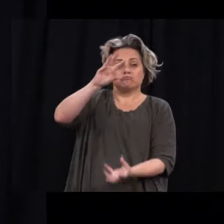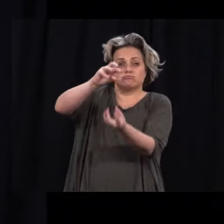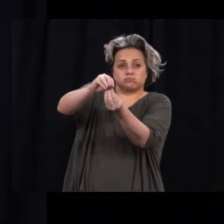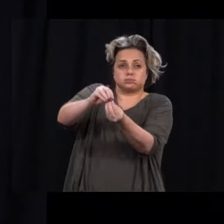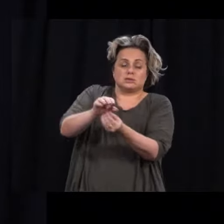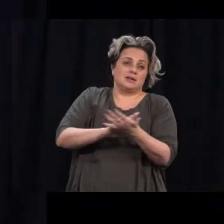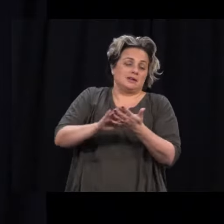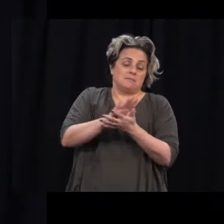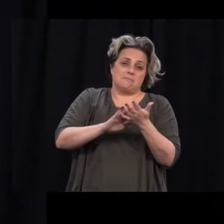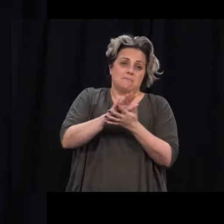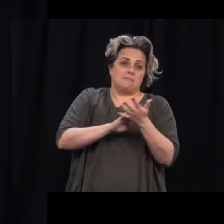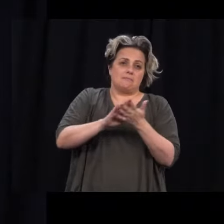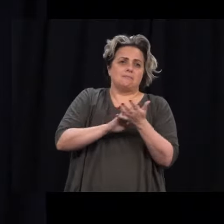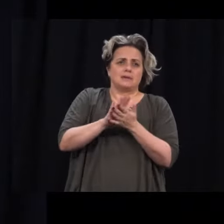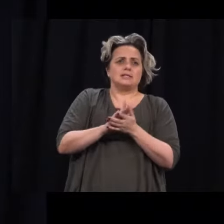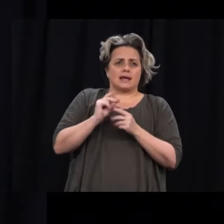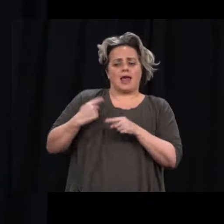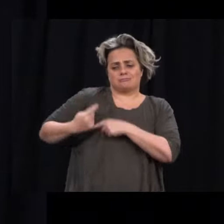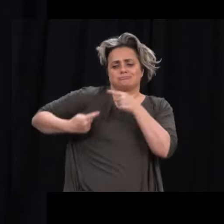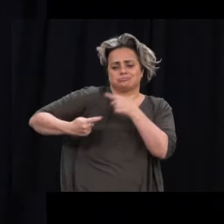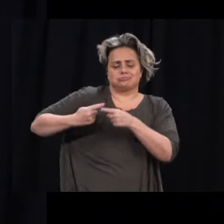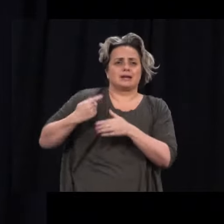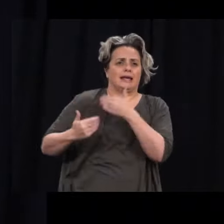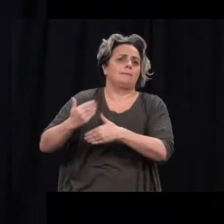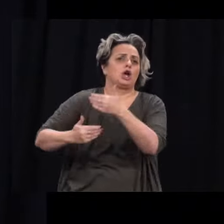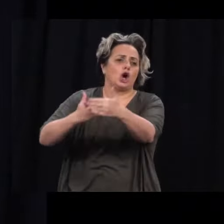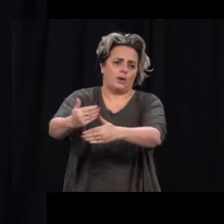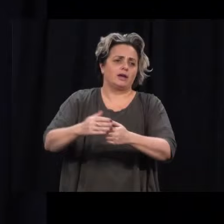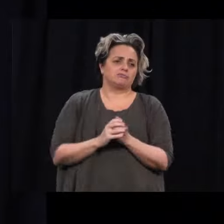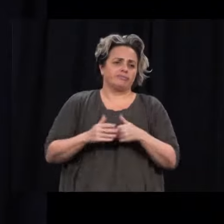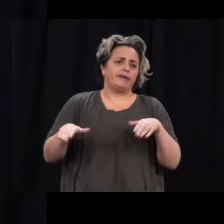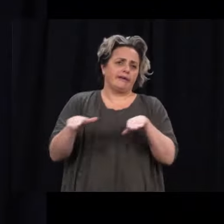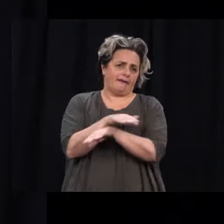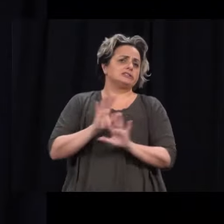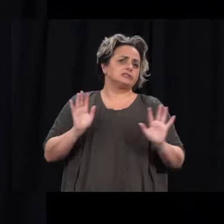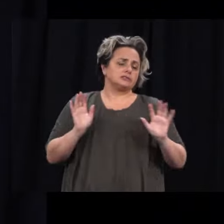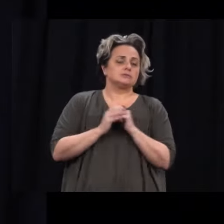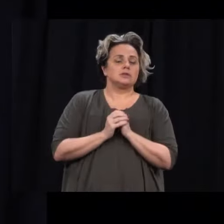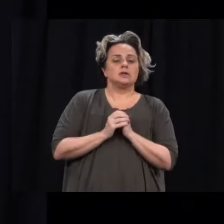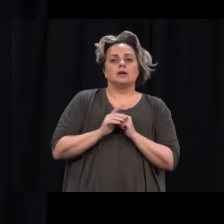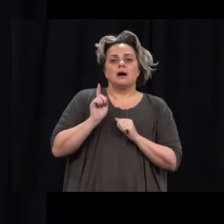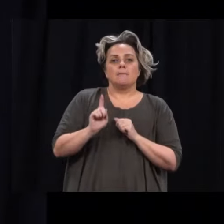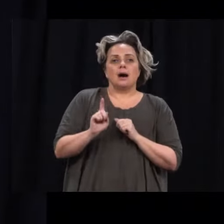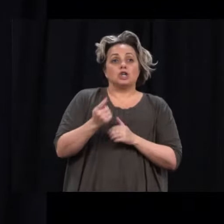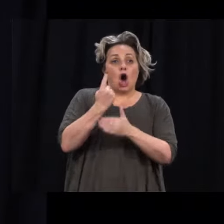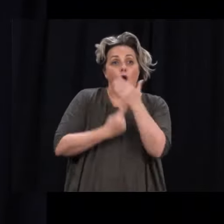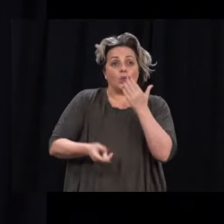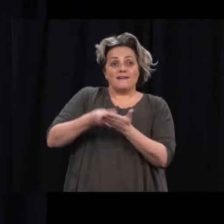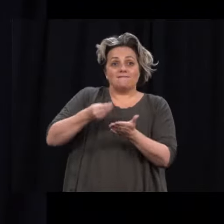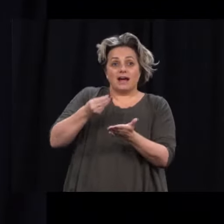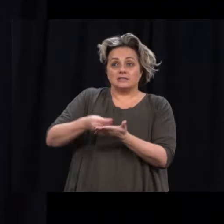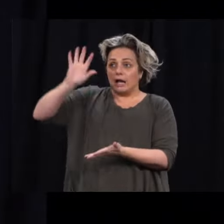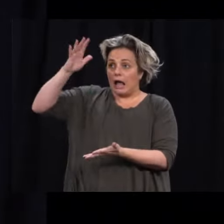As I say, there is at least $2.1 billion in terms of the small business cashflow scheme.